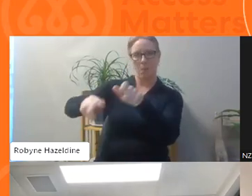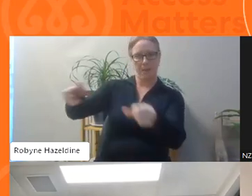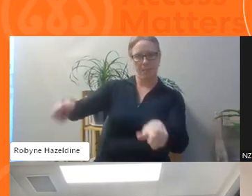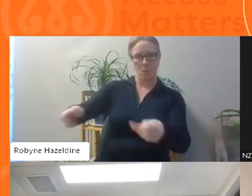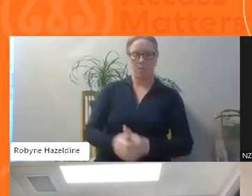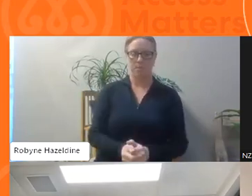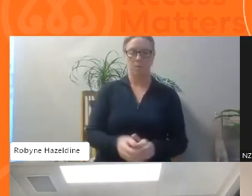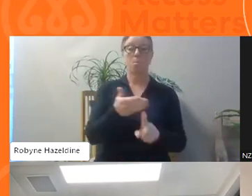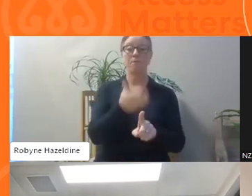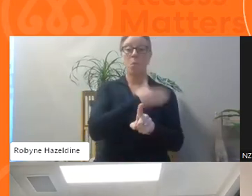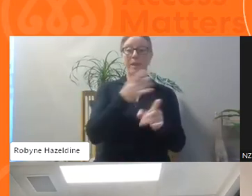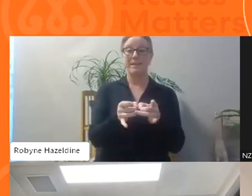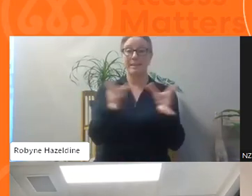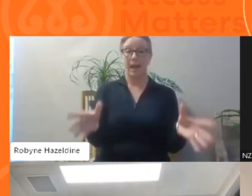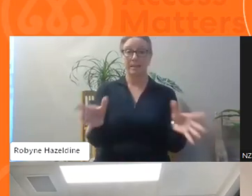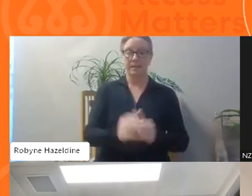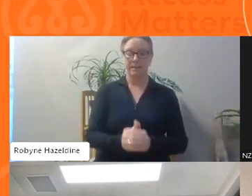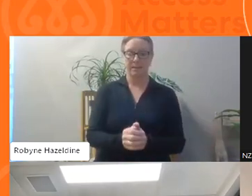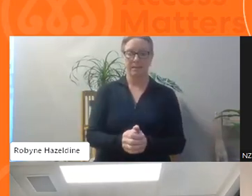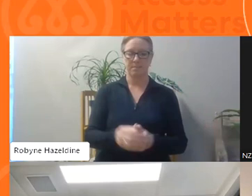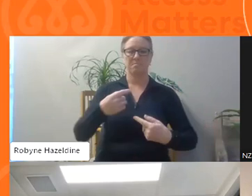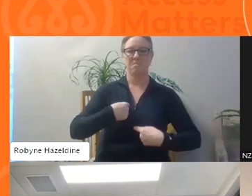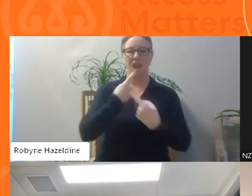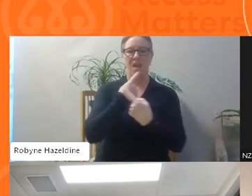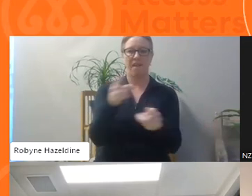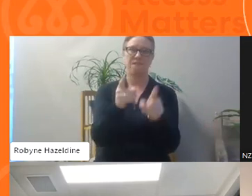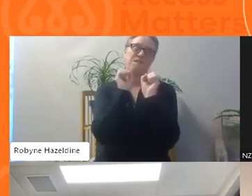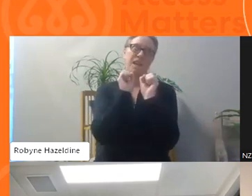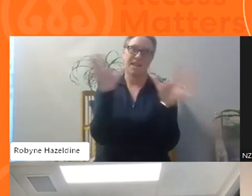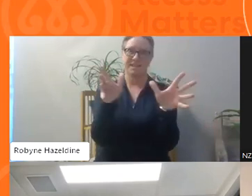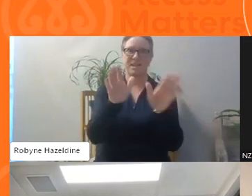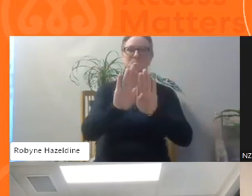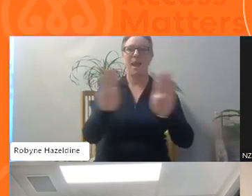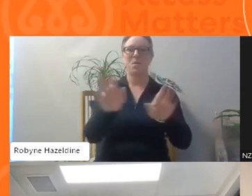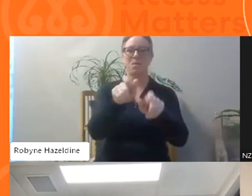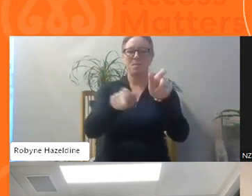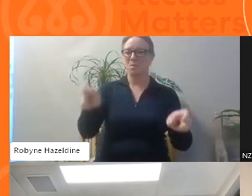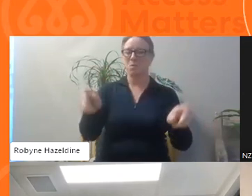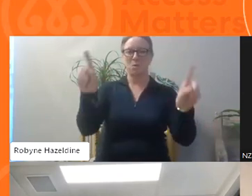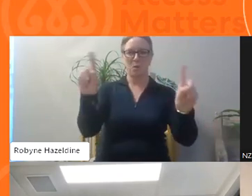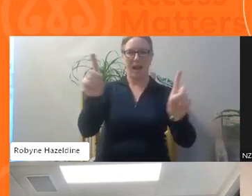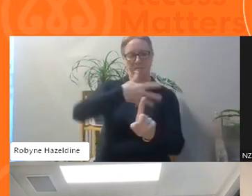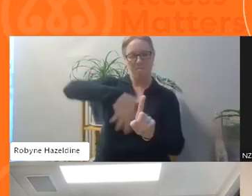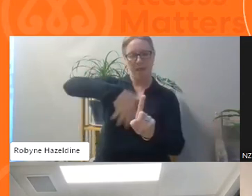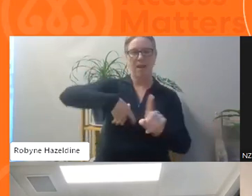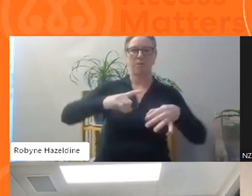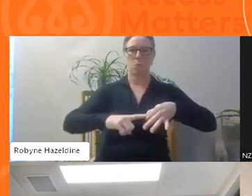we get into that and before I announce our fantastic panelists for today, I'll give some background to this question. So fundamentally we're